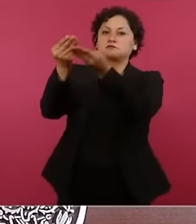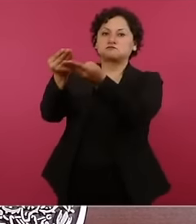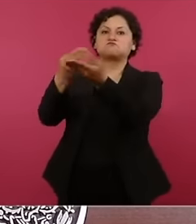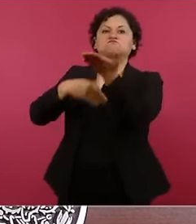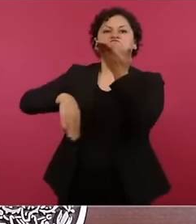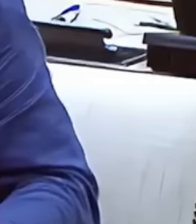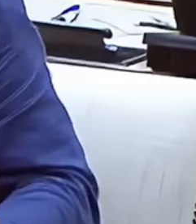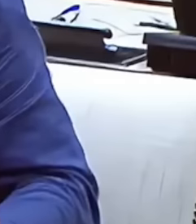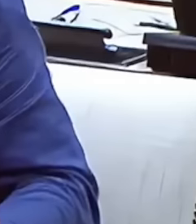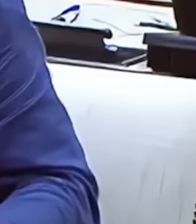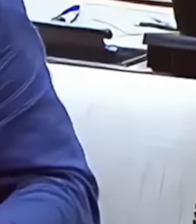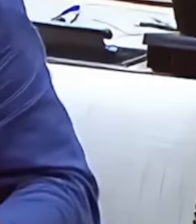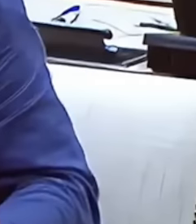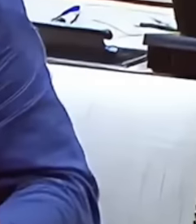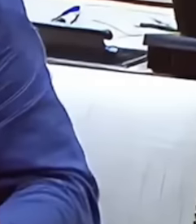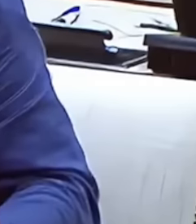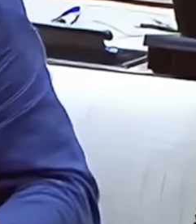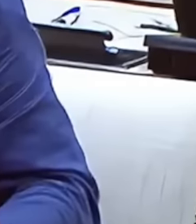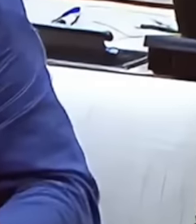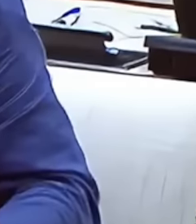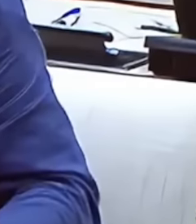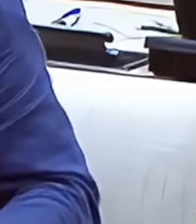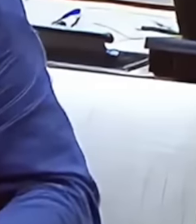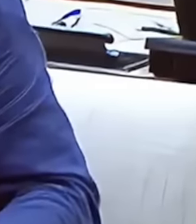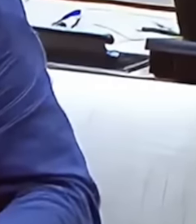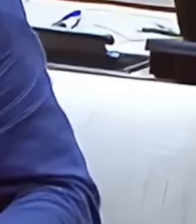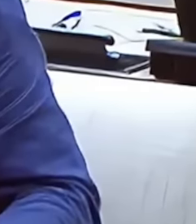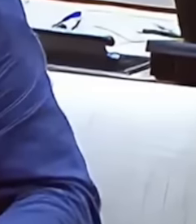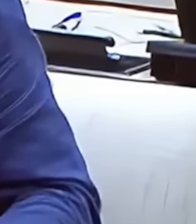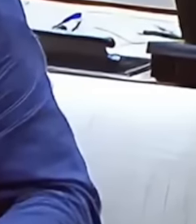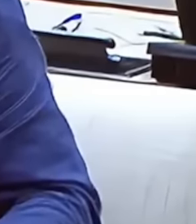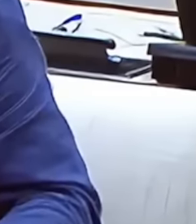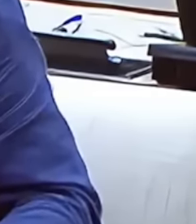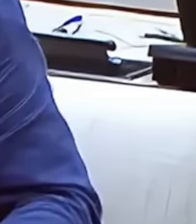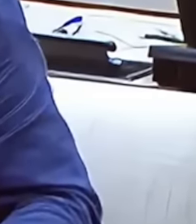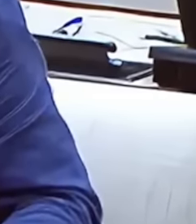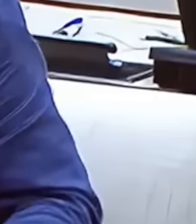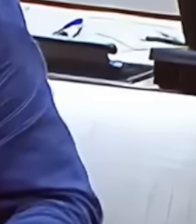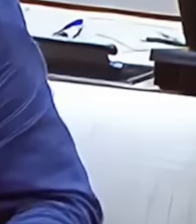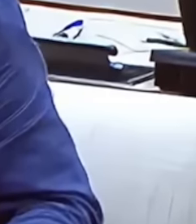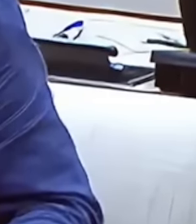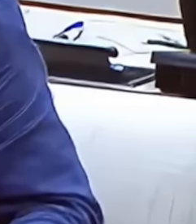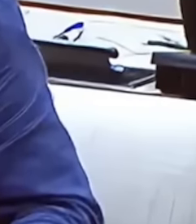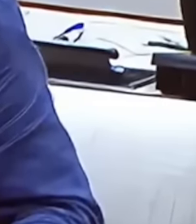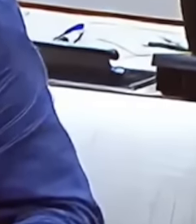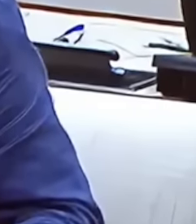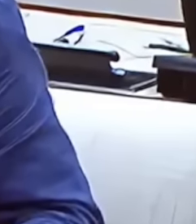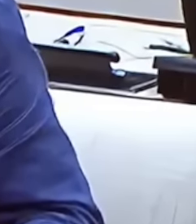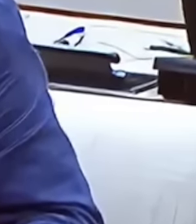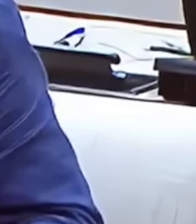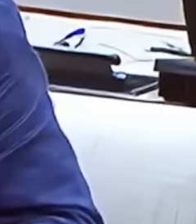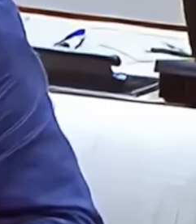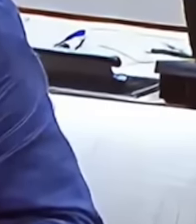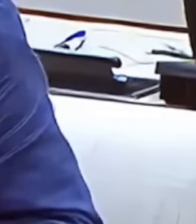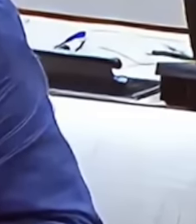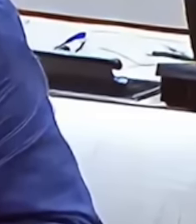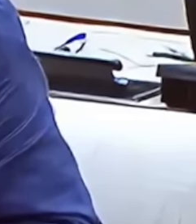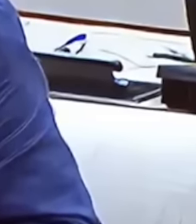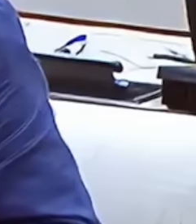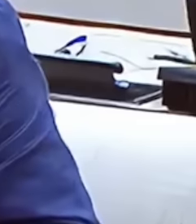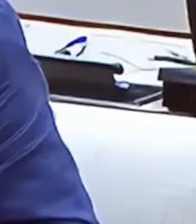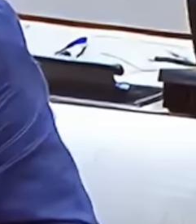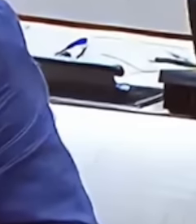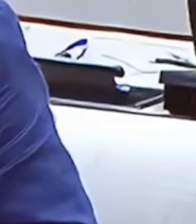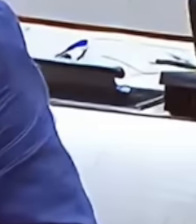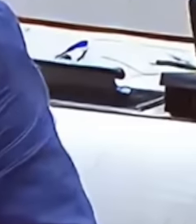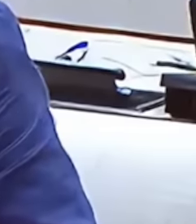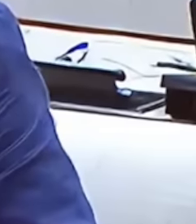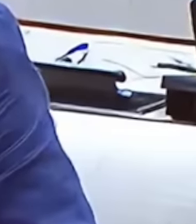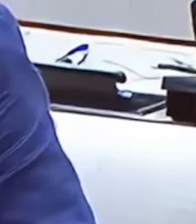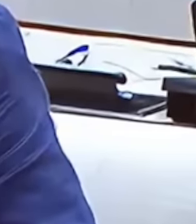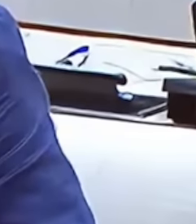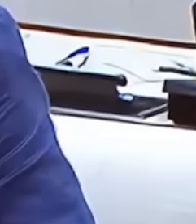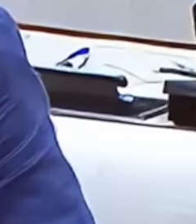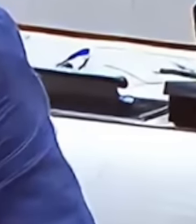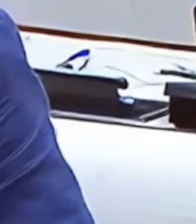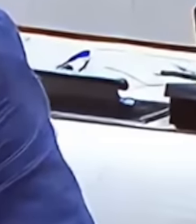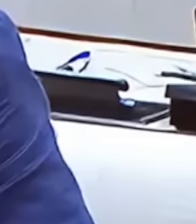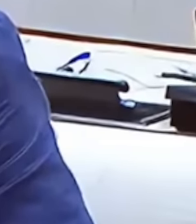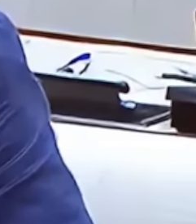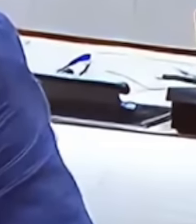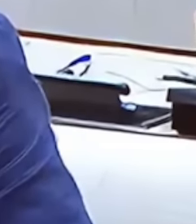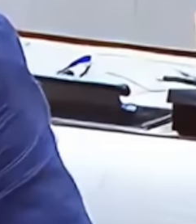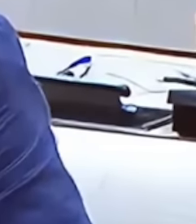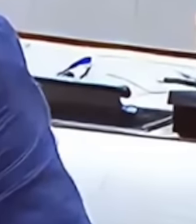defended us and we want to thank him very much, fortunately because that complaint promoted